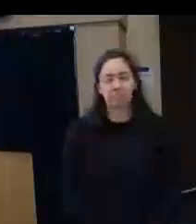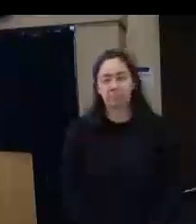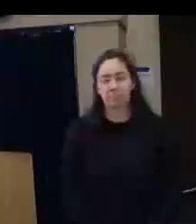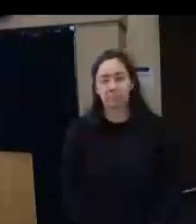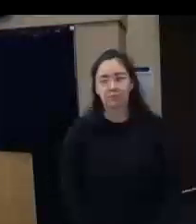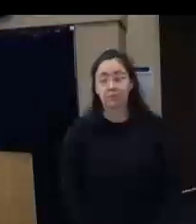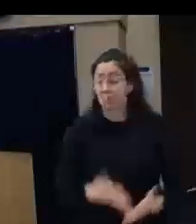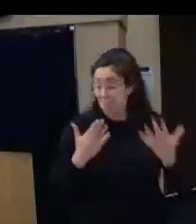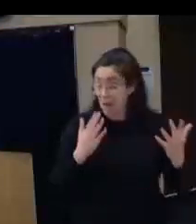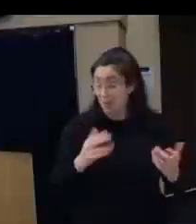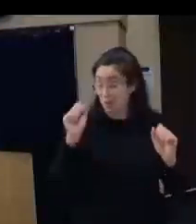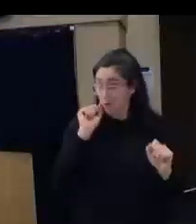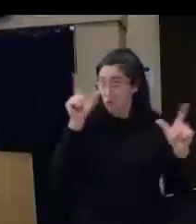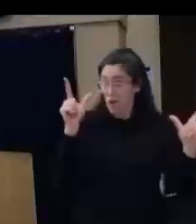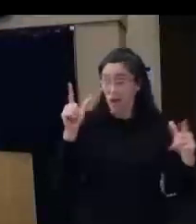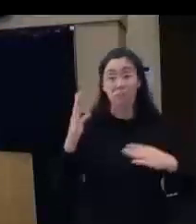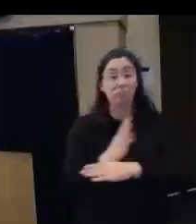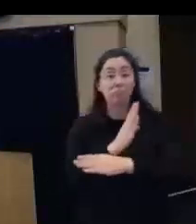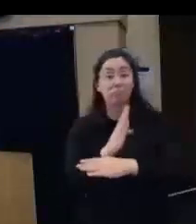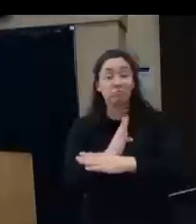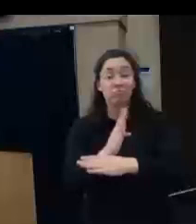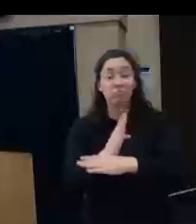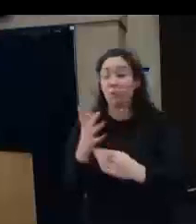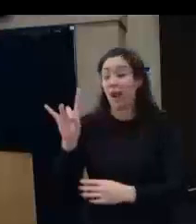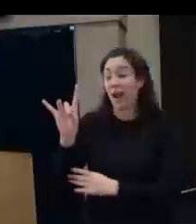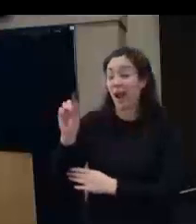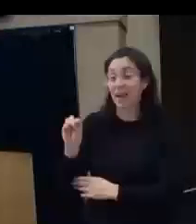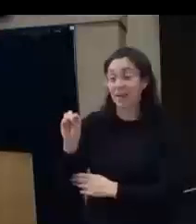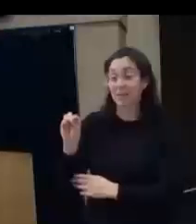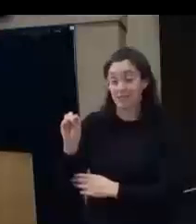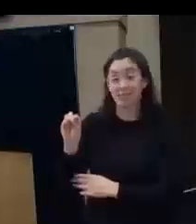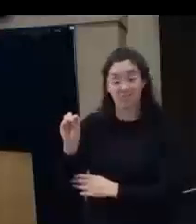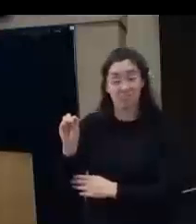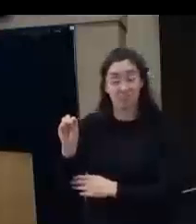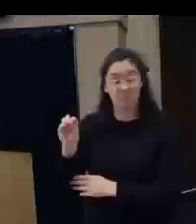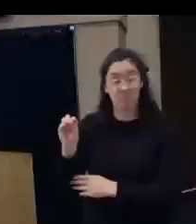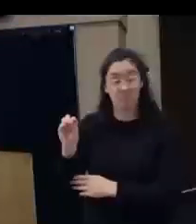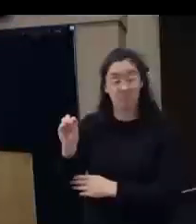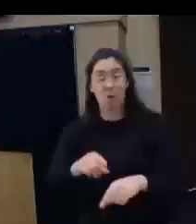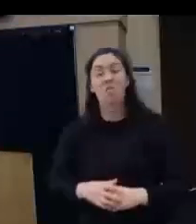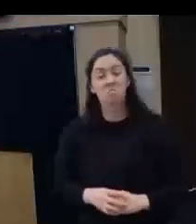be surprised to find that the median rating for patients was 80 and and I say this I've presented